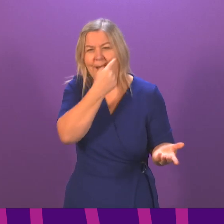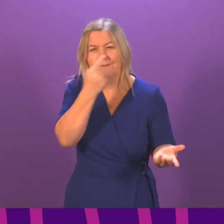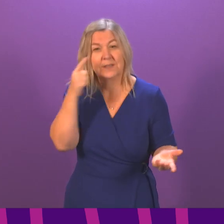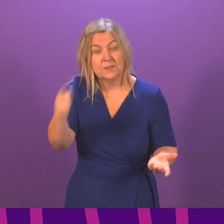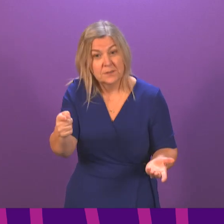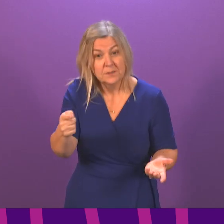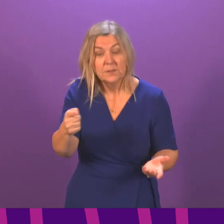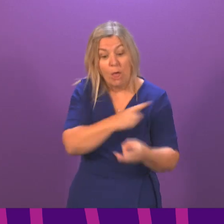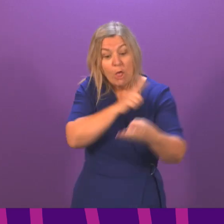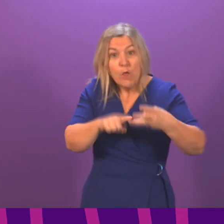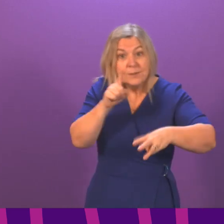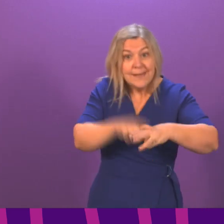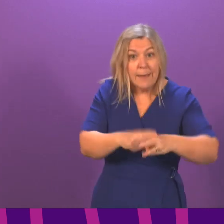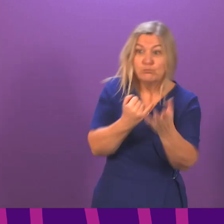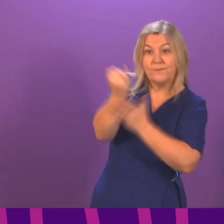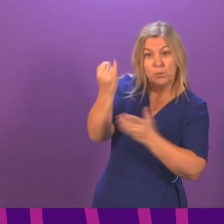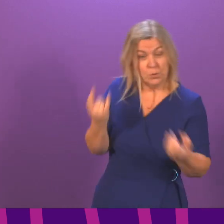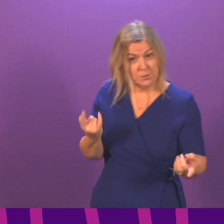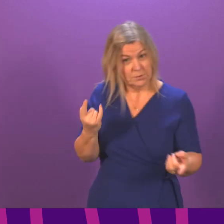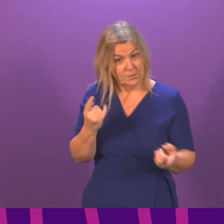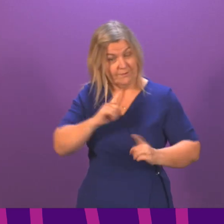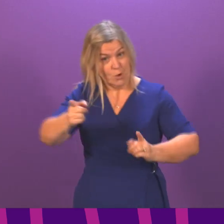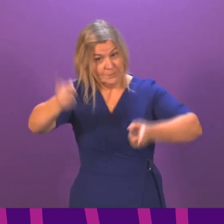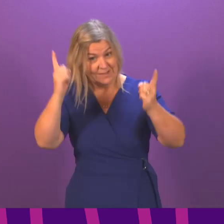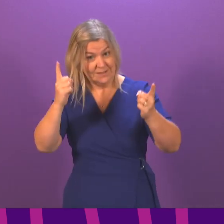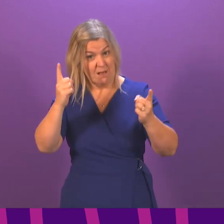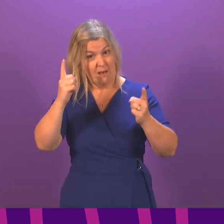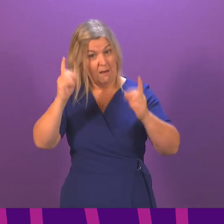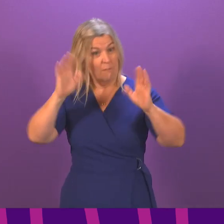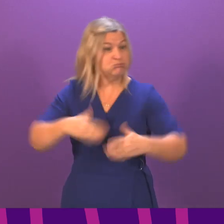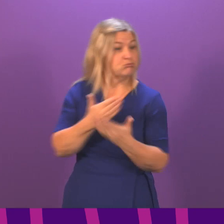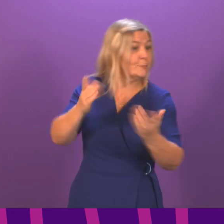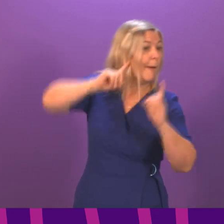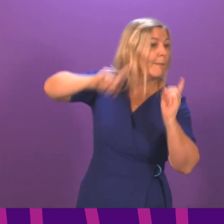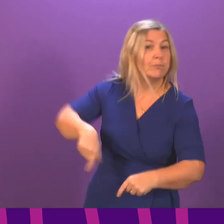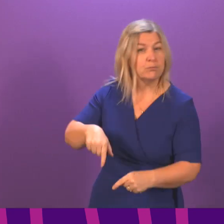the documents, will the First Minister again disrespect the Parliament and the people who voted for us?